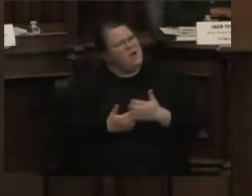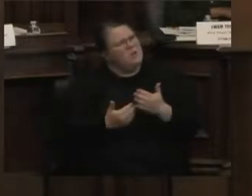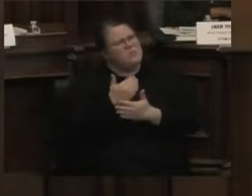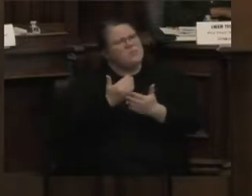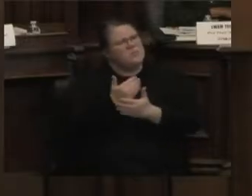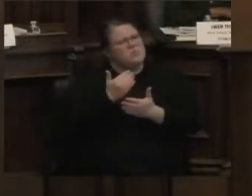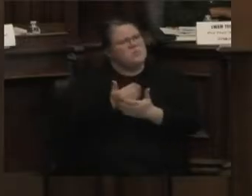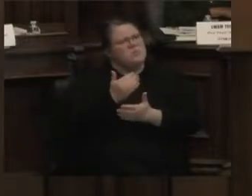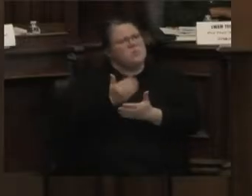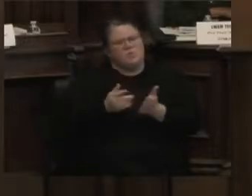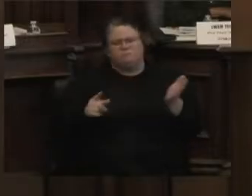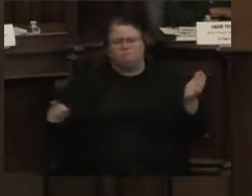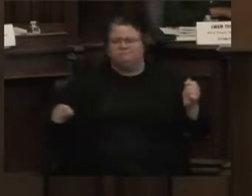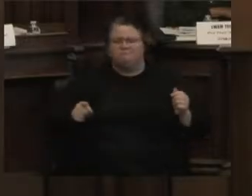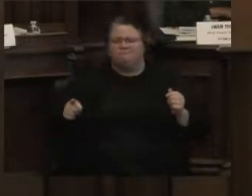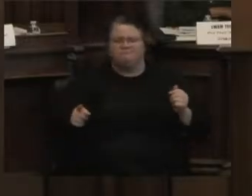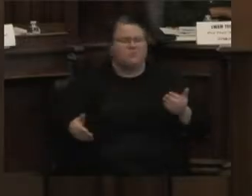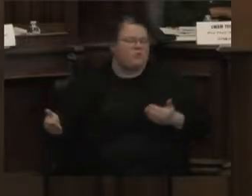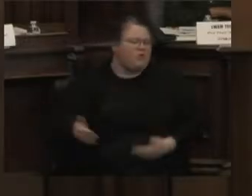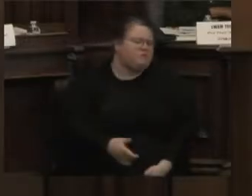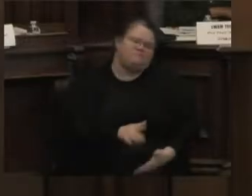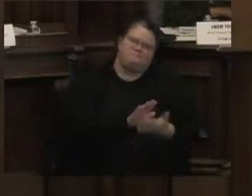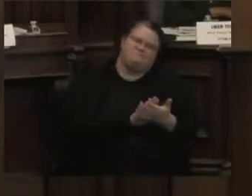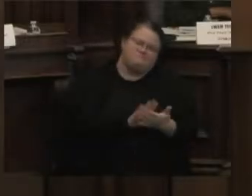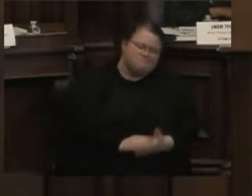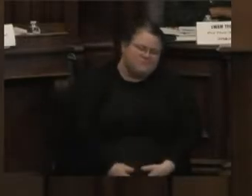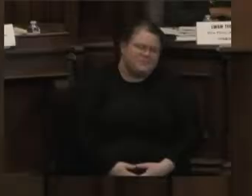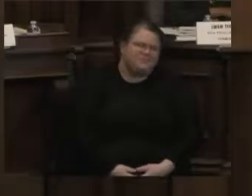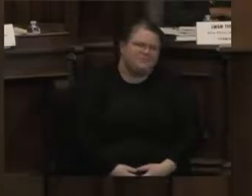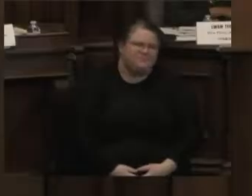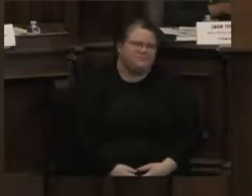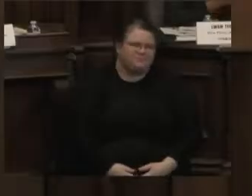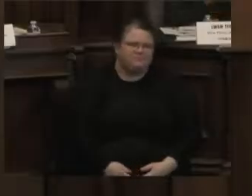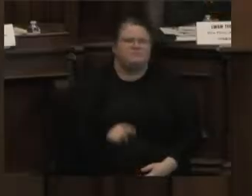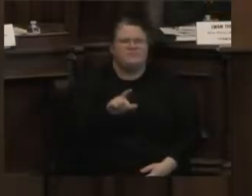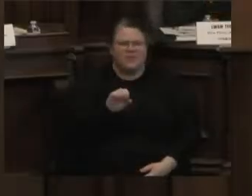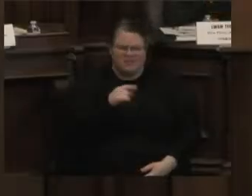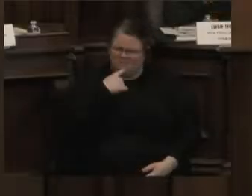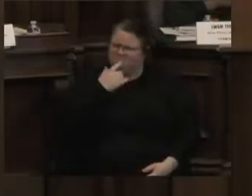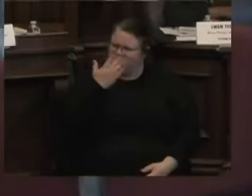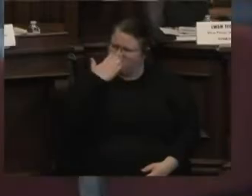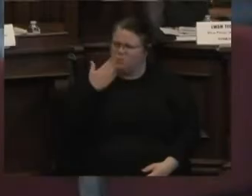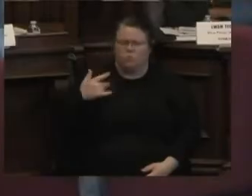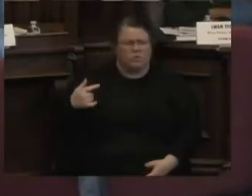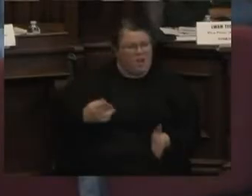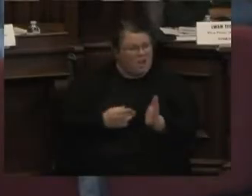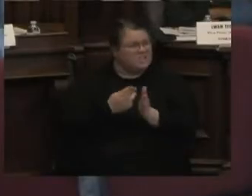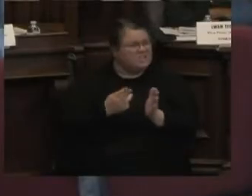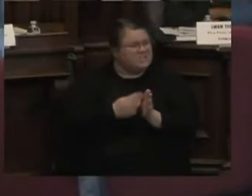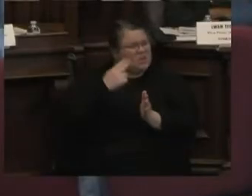being done and looking forward